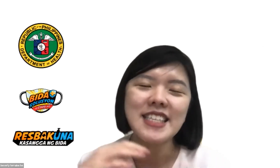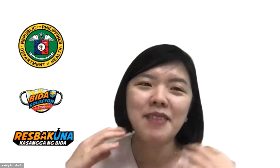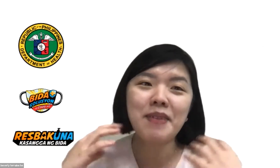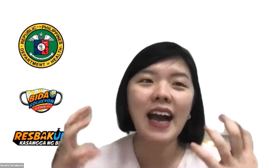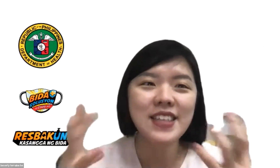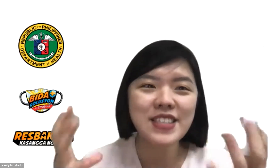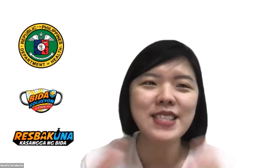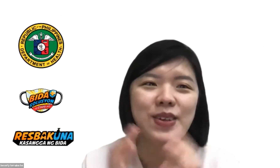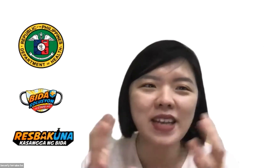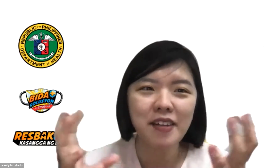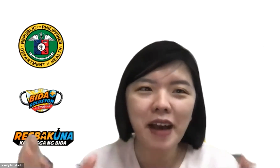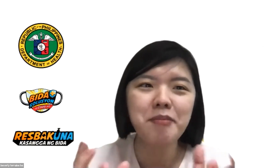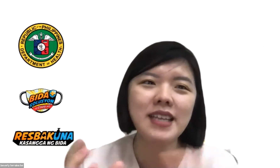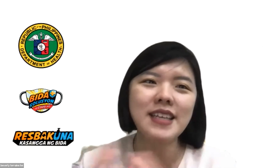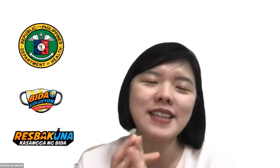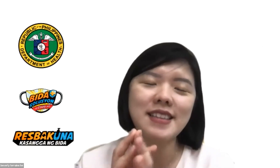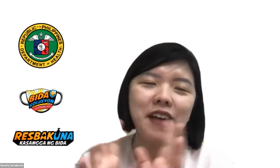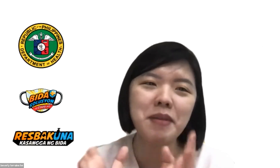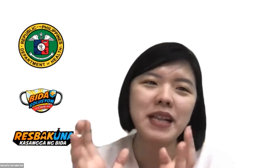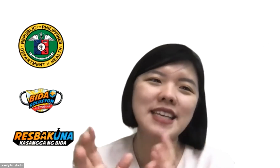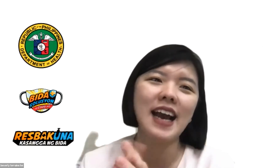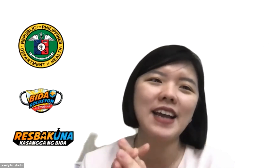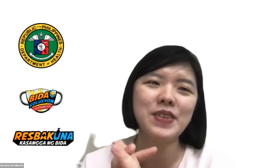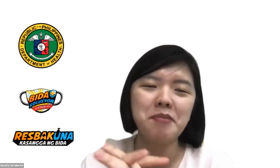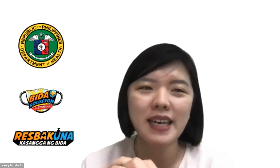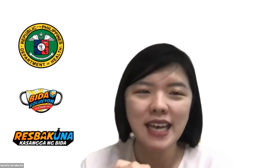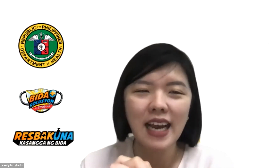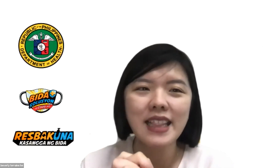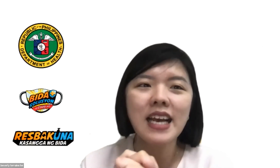Those are allergies under the same family of disease.